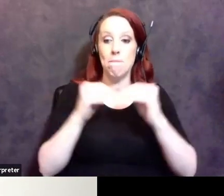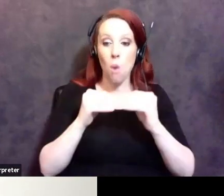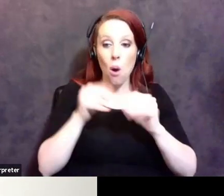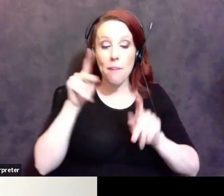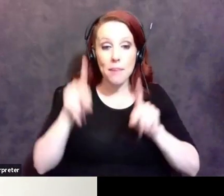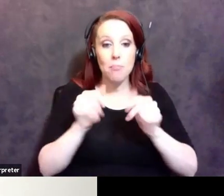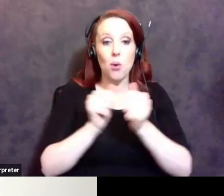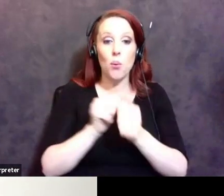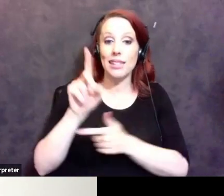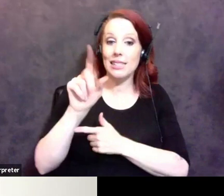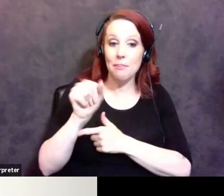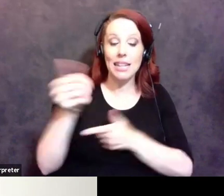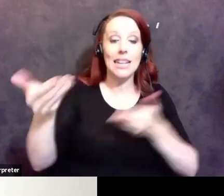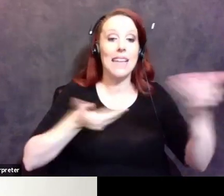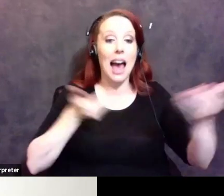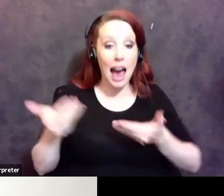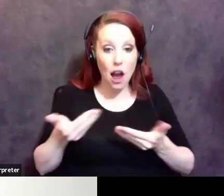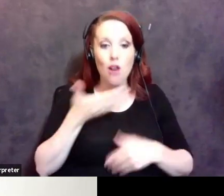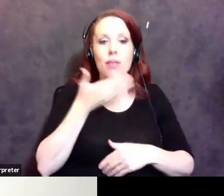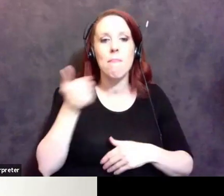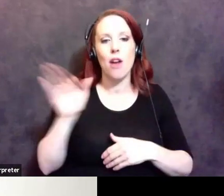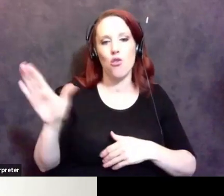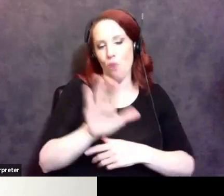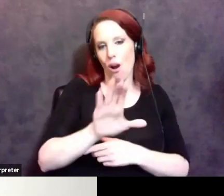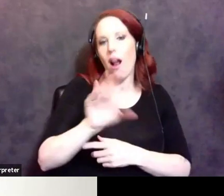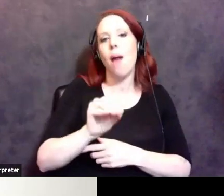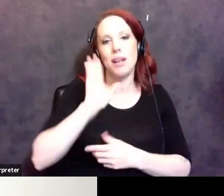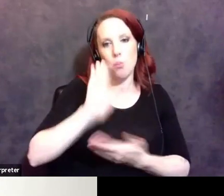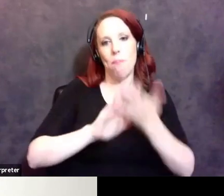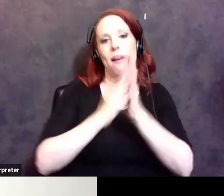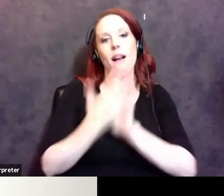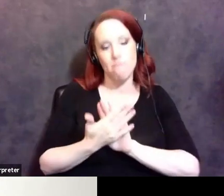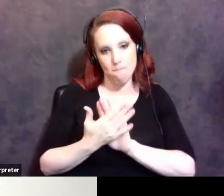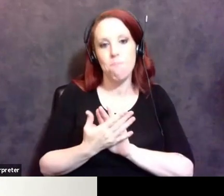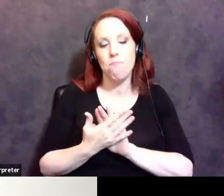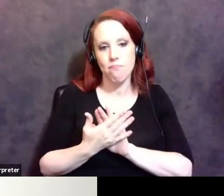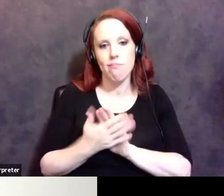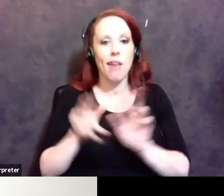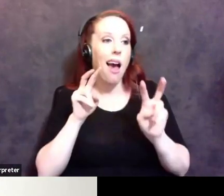that you hire, the better your company becomes. To me, I look at companies like Microsoft